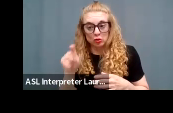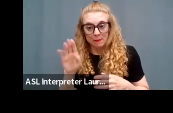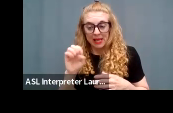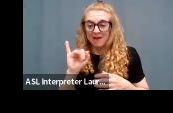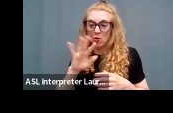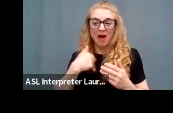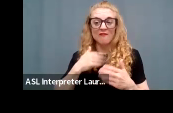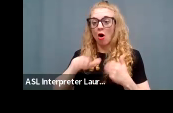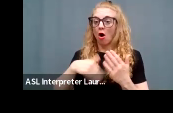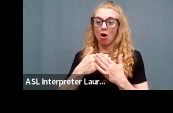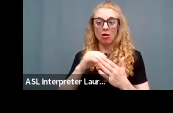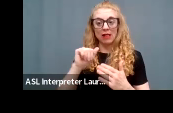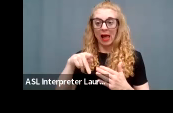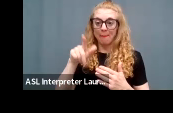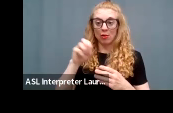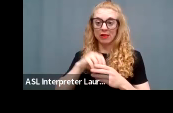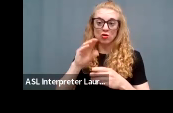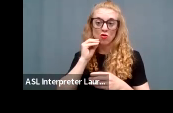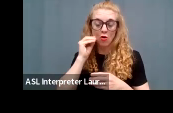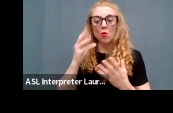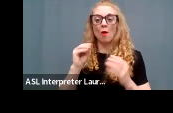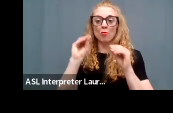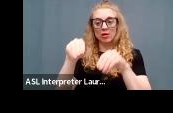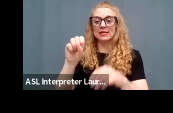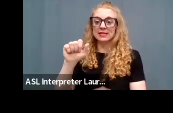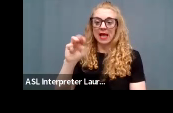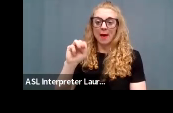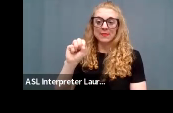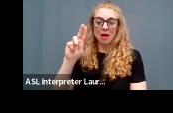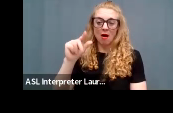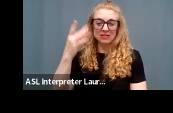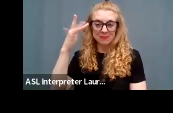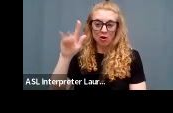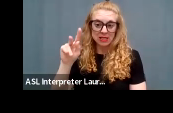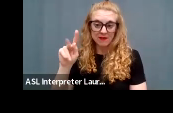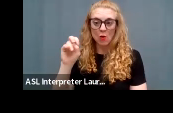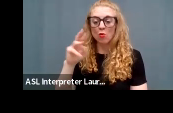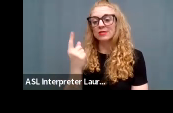and you want to put in you know Samsung Smart TV or you know something from Google it should all